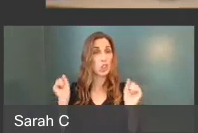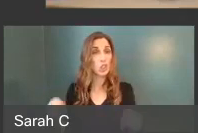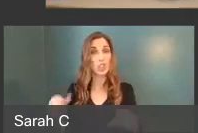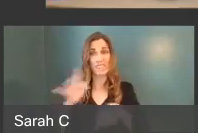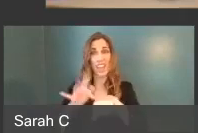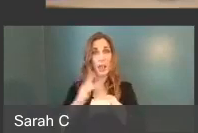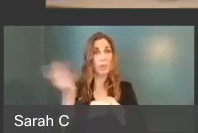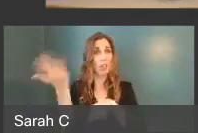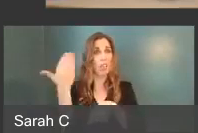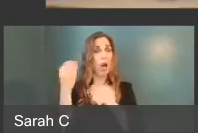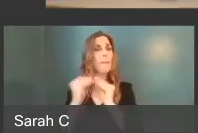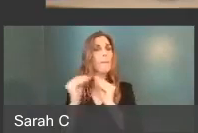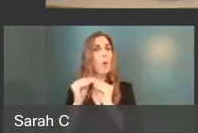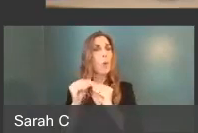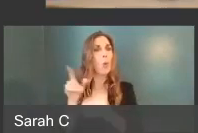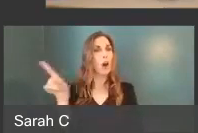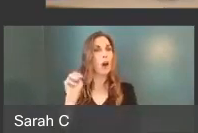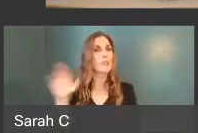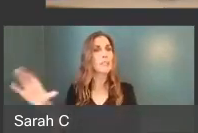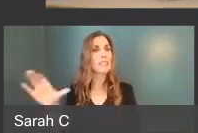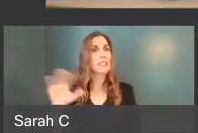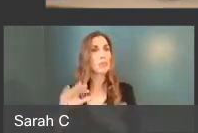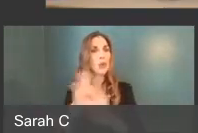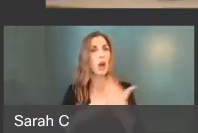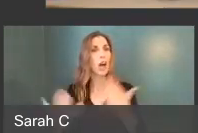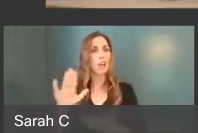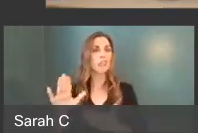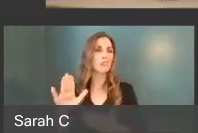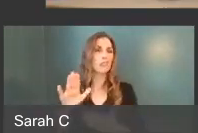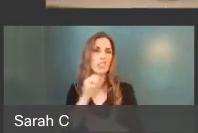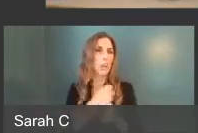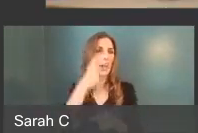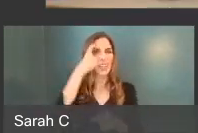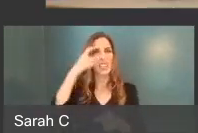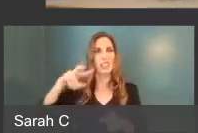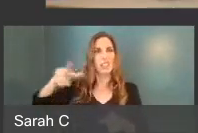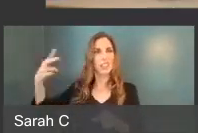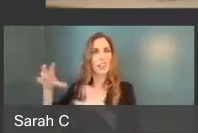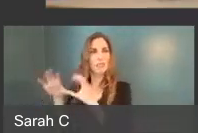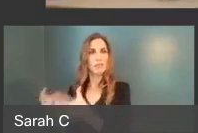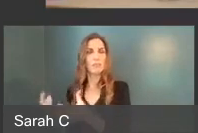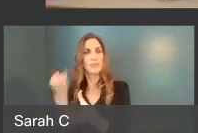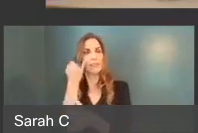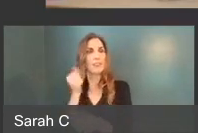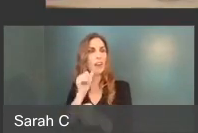and so it may not make sense to open up another site and have to decrease